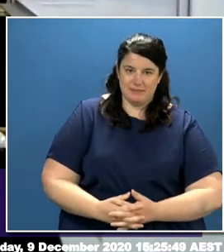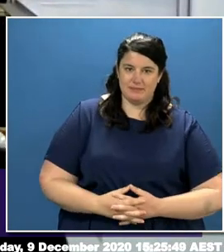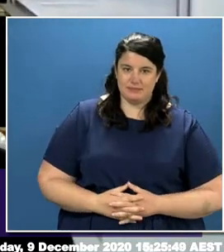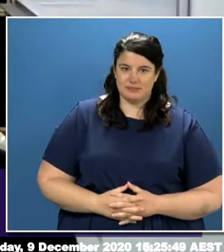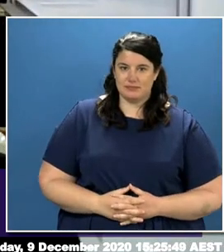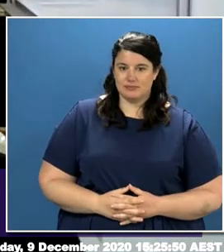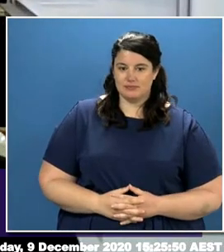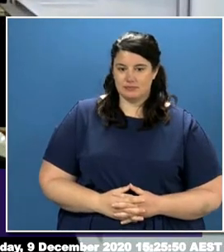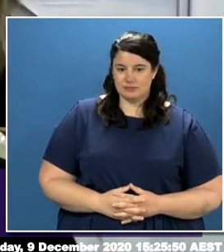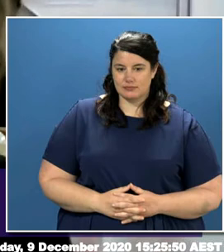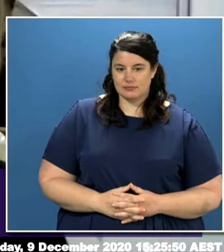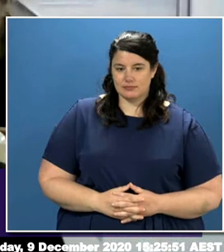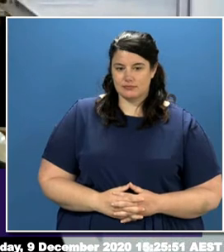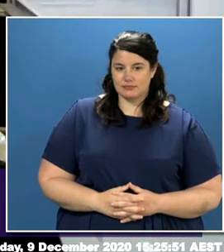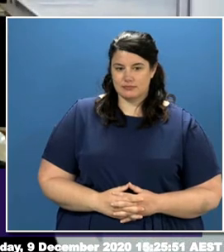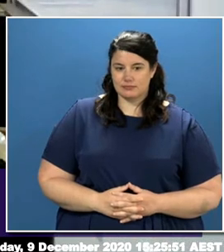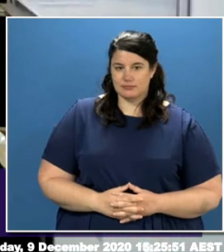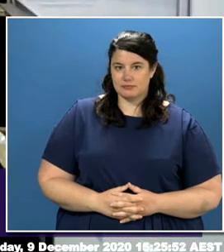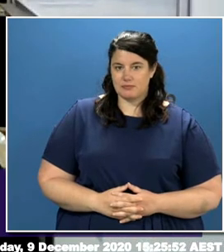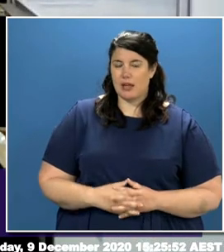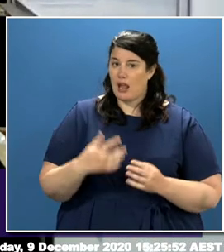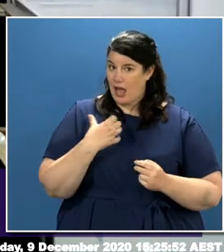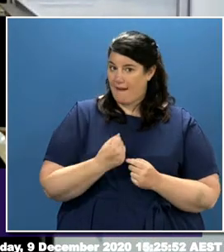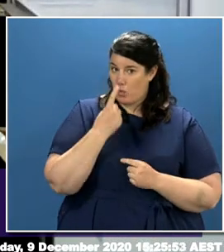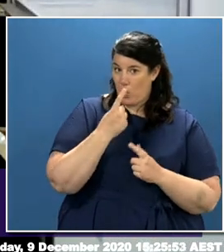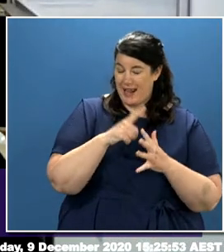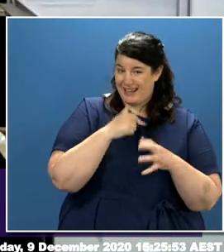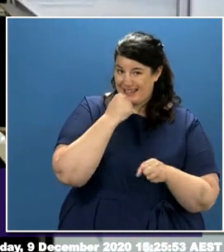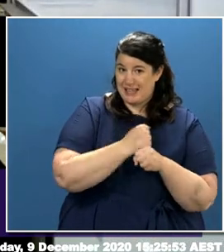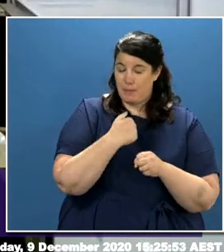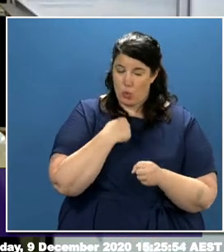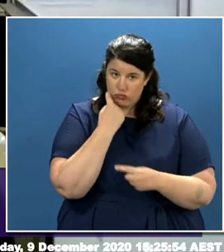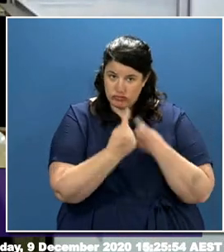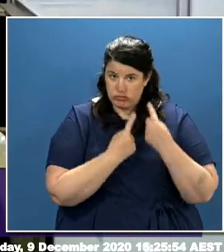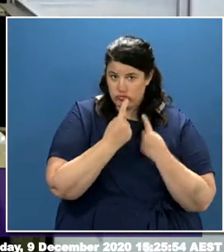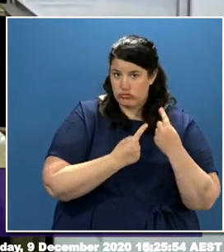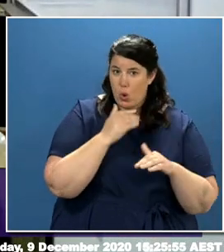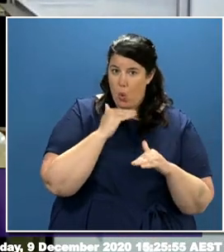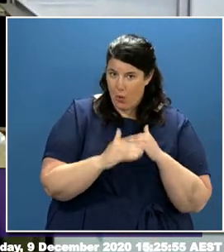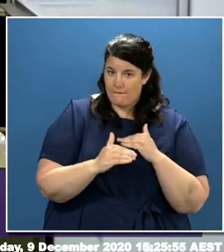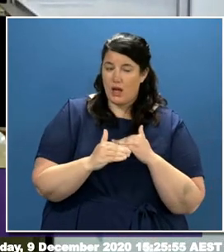One of the, I will share this one while I find it, because I think this is also really important for us to think about if we want to address